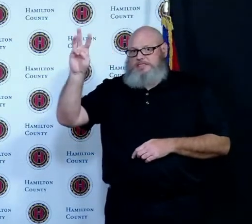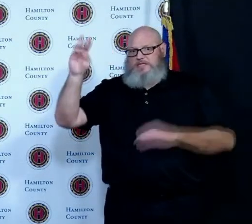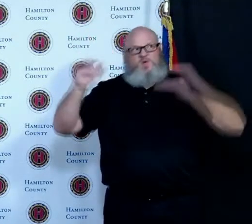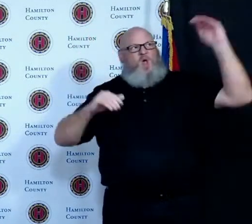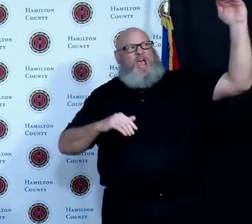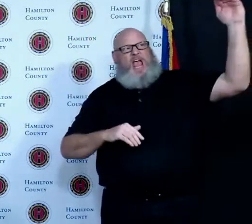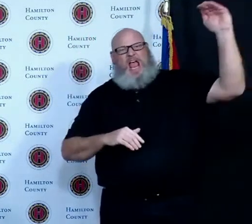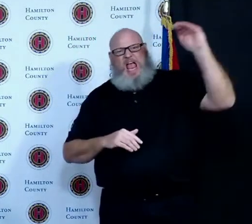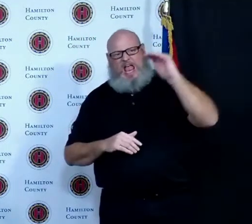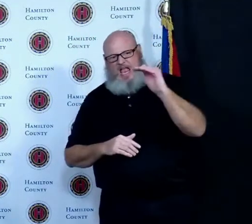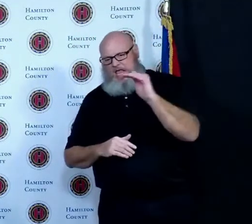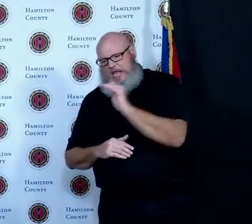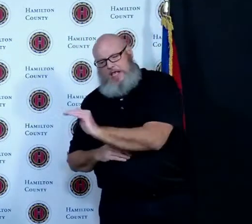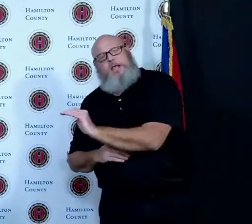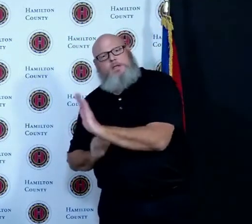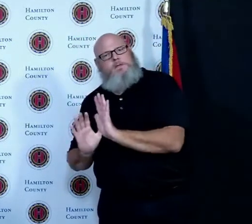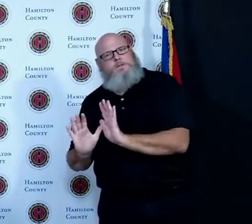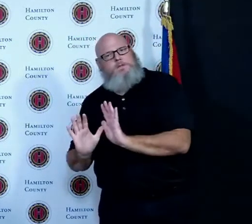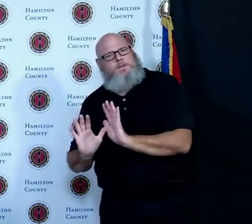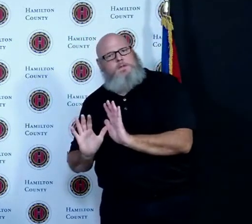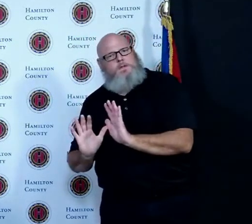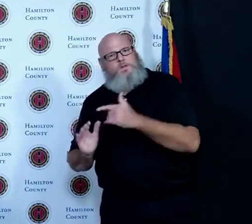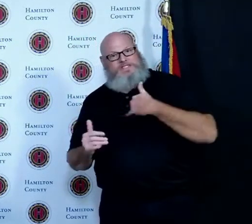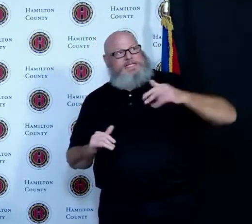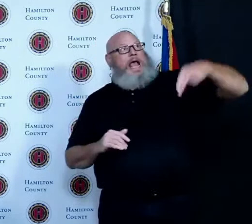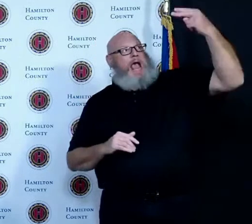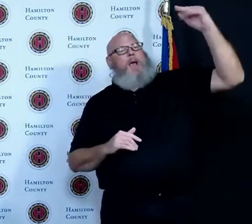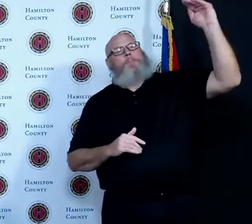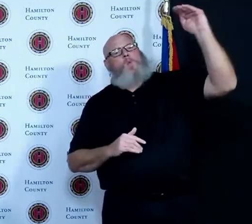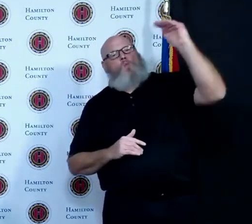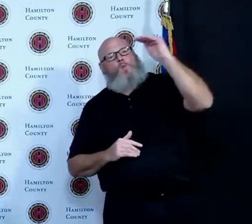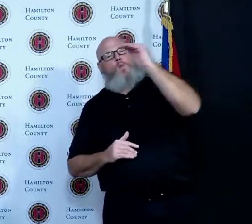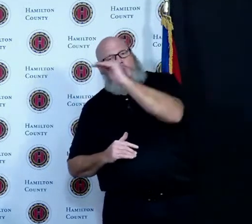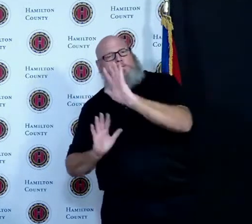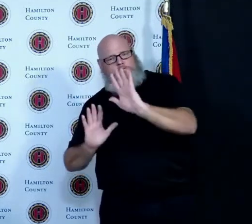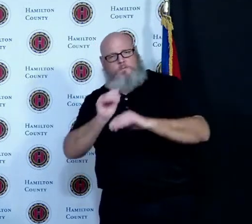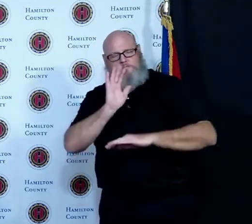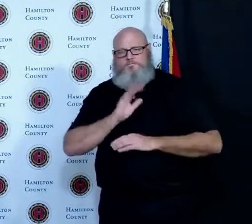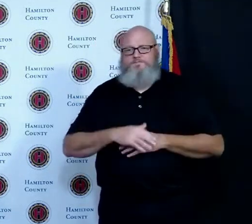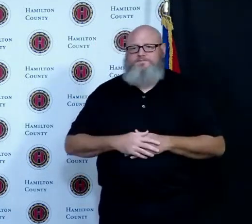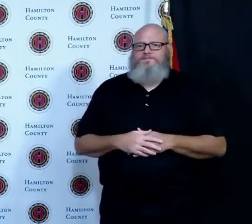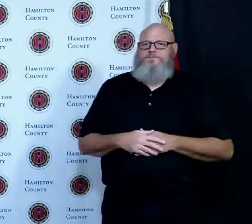to as high as we were but that increase is a pause for concern or a reason for concern